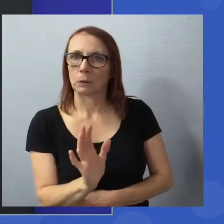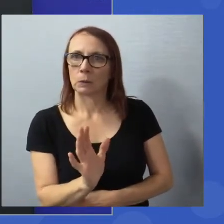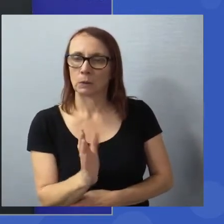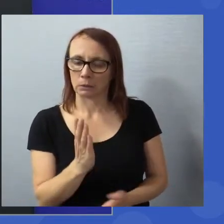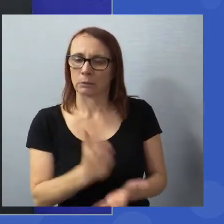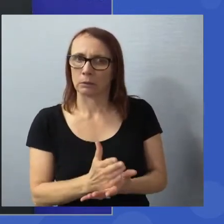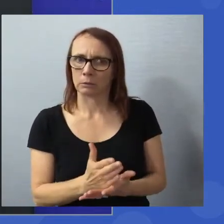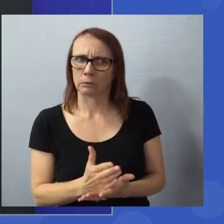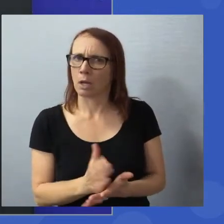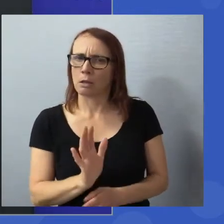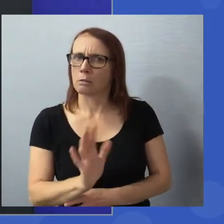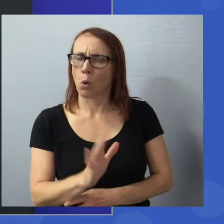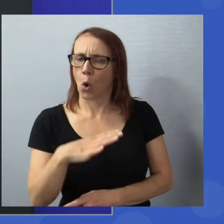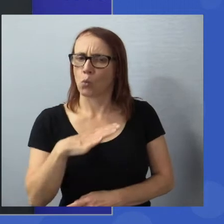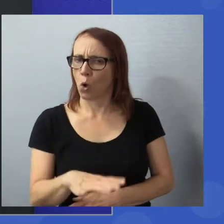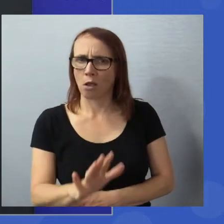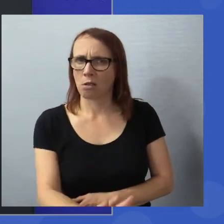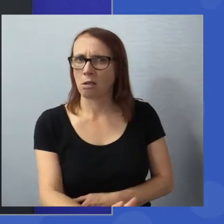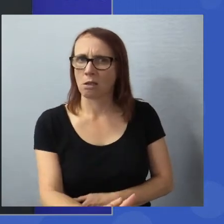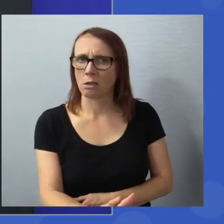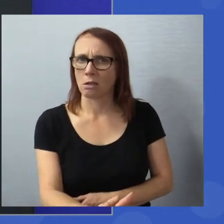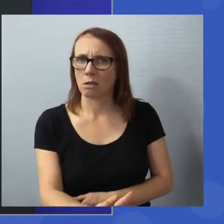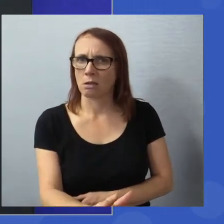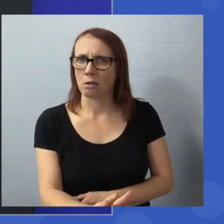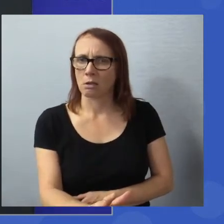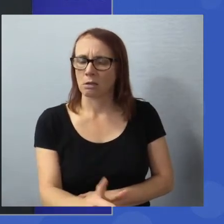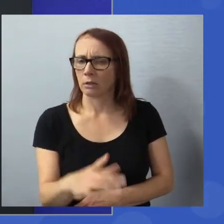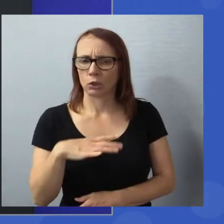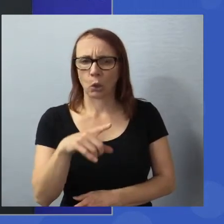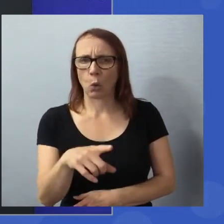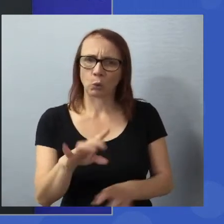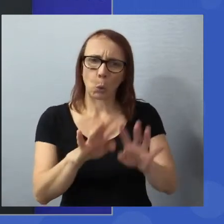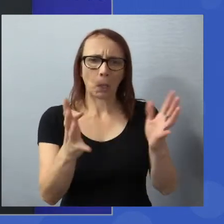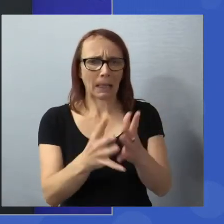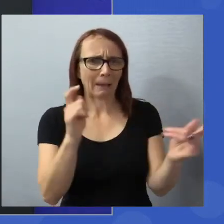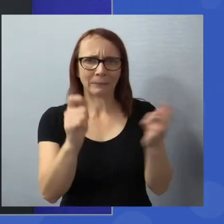that backlash against too cautious approach to climate change said well if